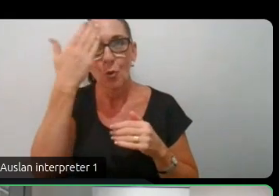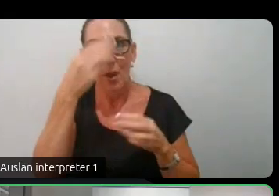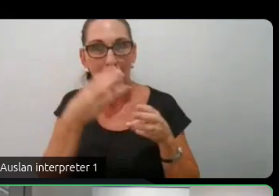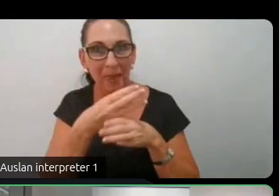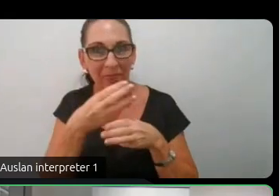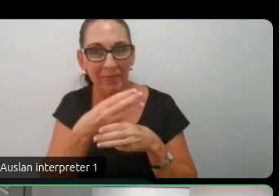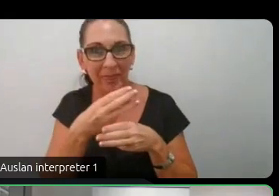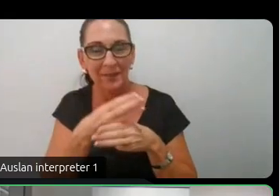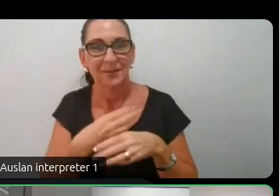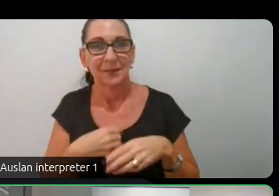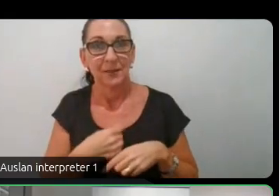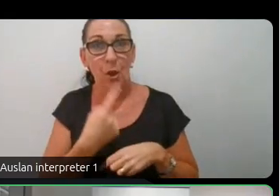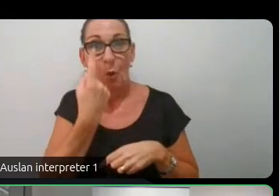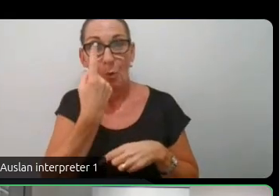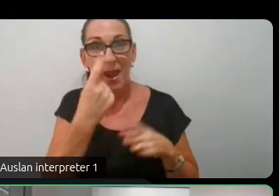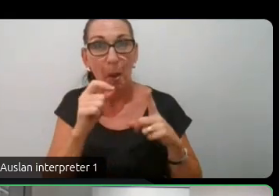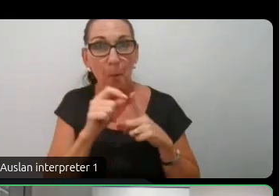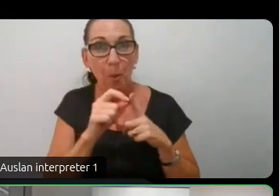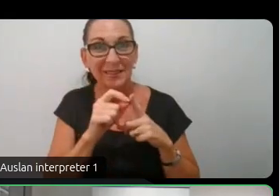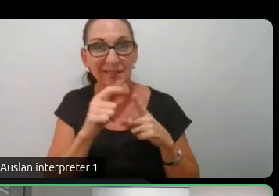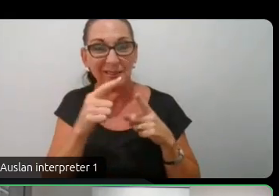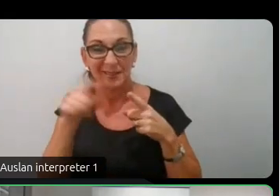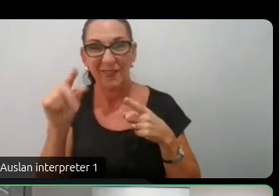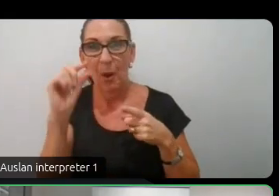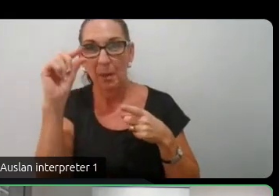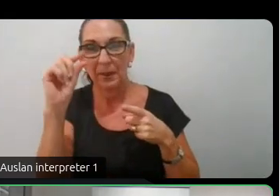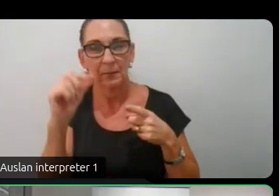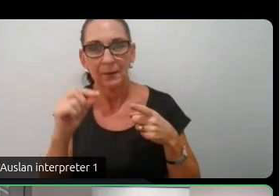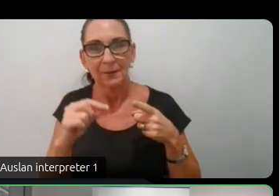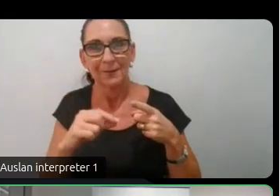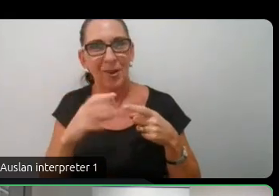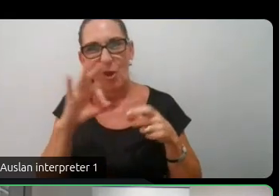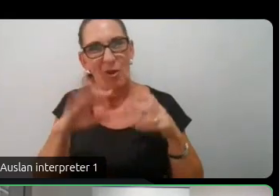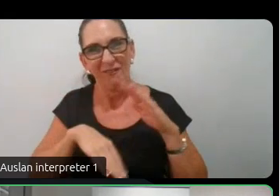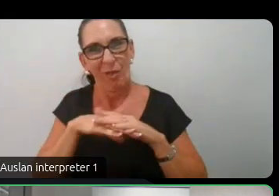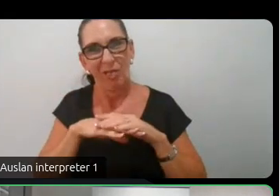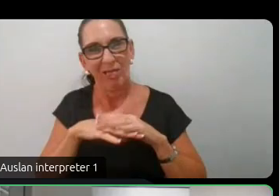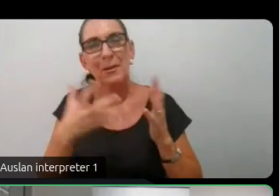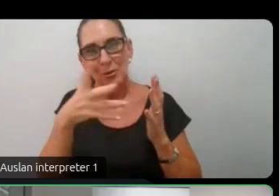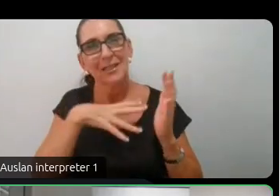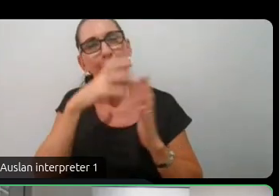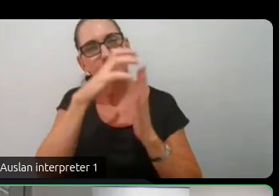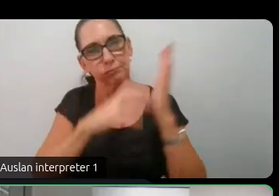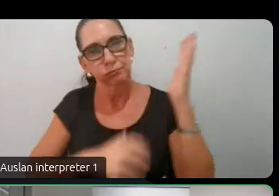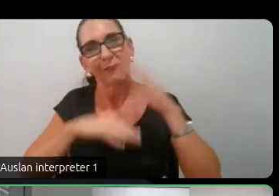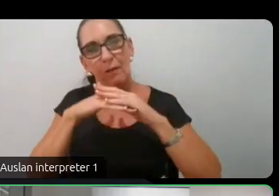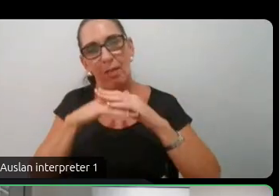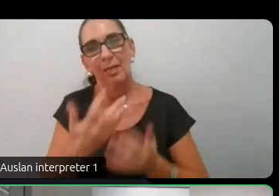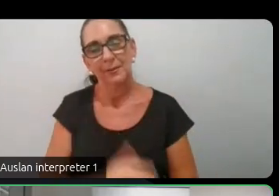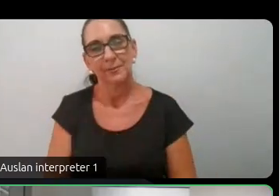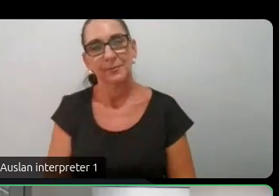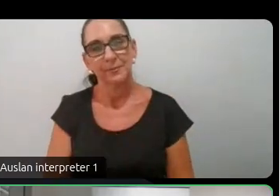to show you're working. So, that's that's my key message for today. Okay. So, I'm going to first